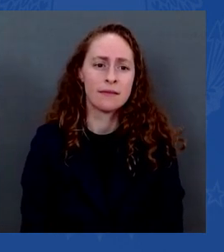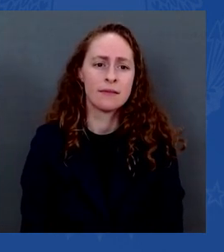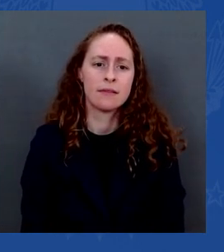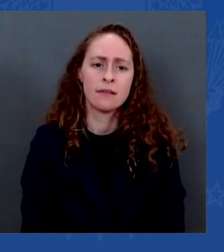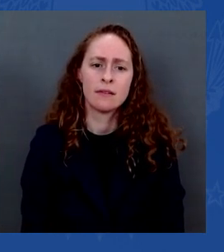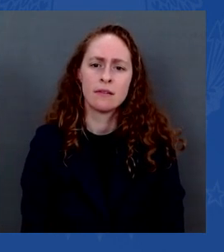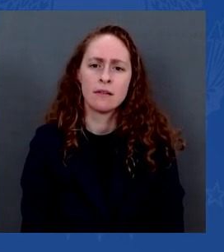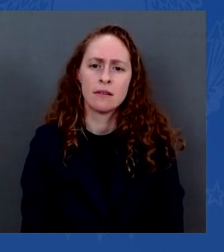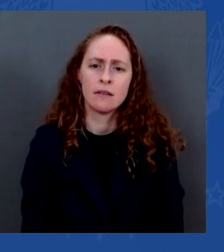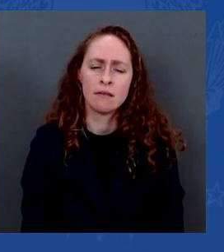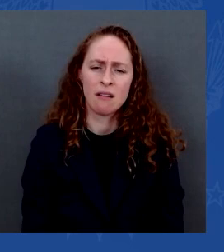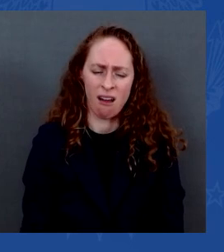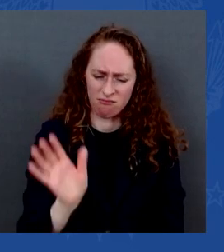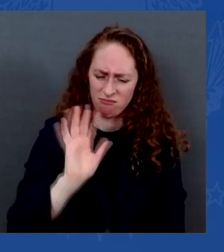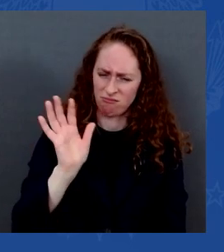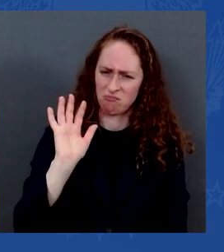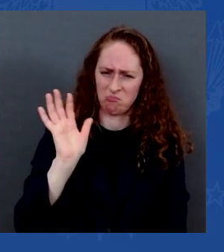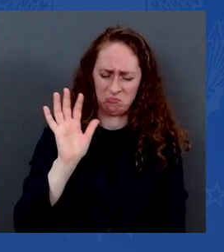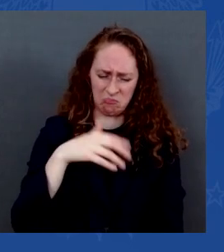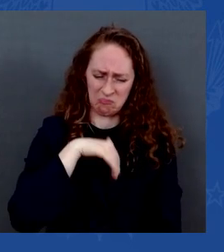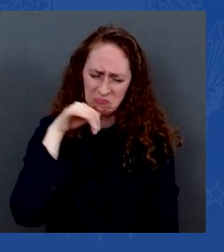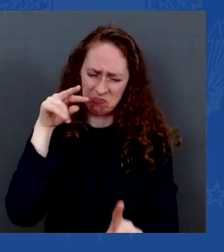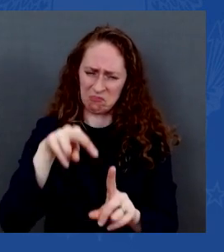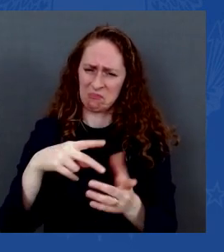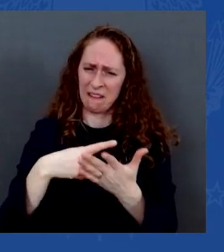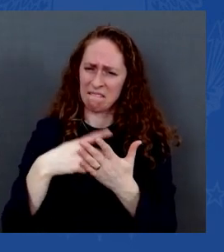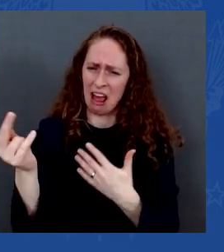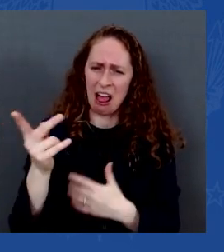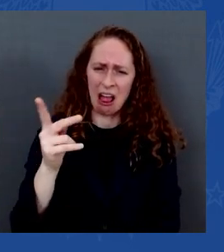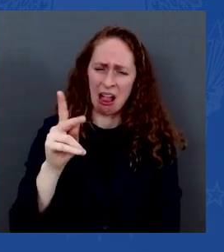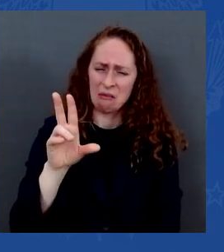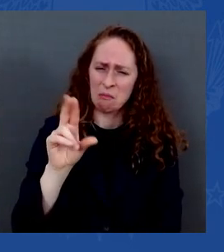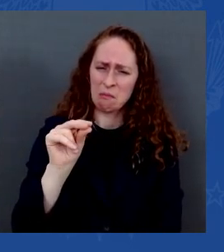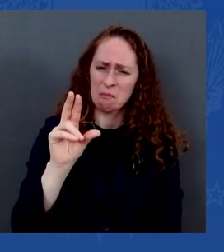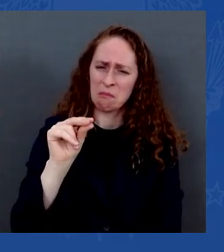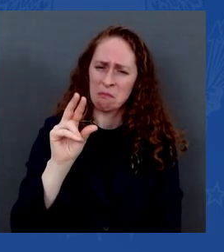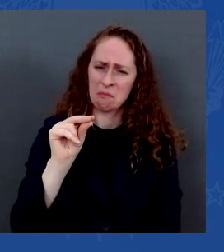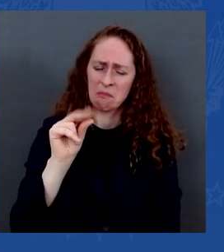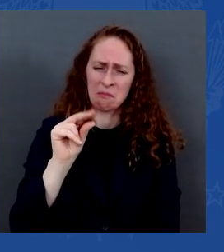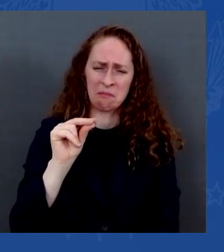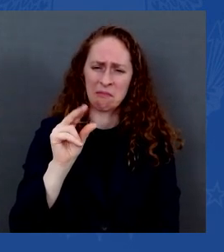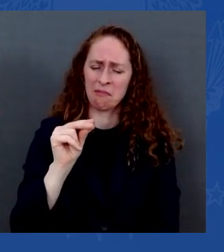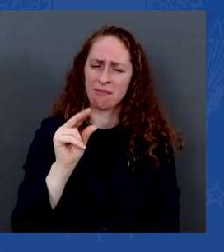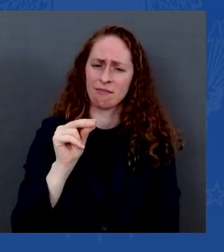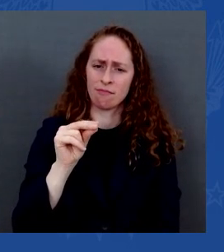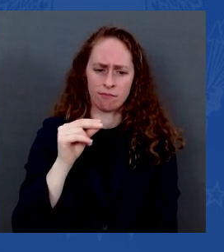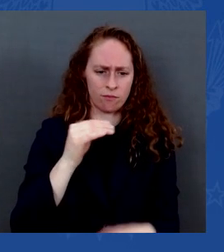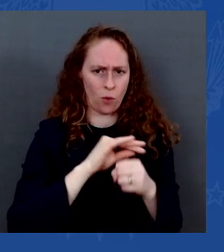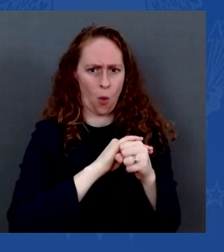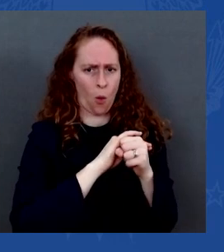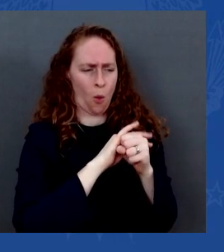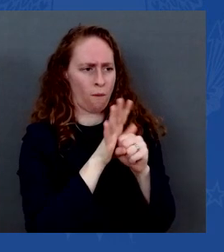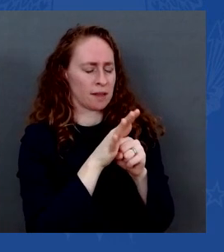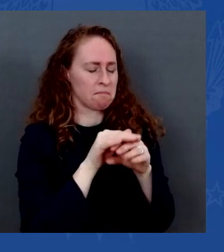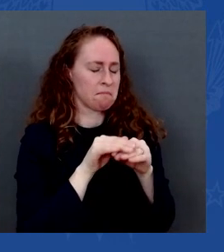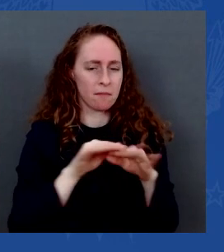if you notice. It just -- just happened almost overnight, just in the last month. And -- The Press: What's your message --